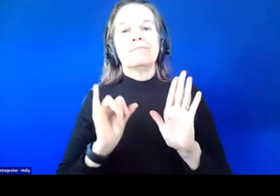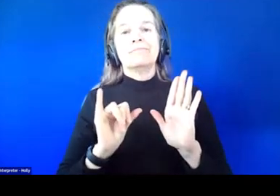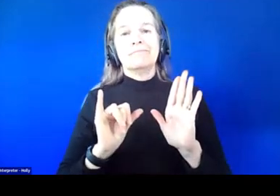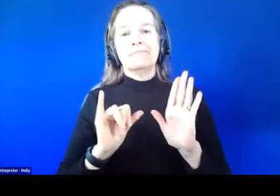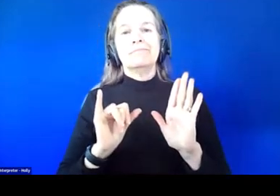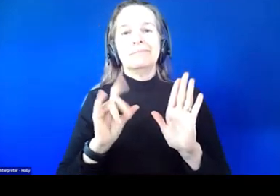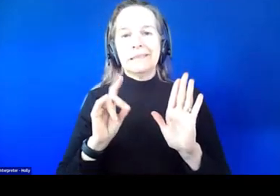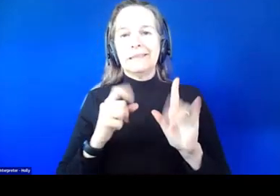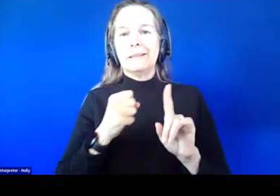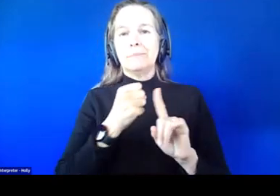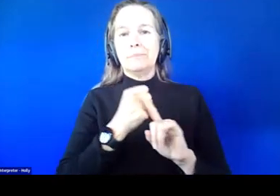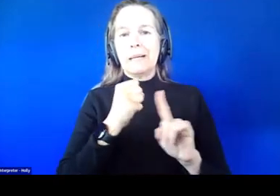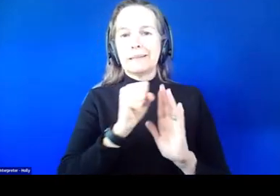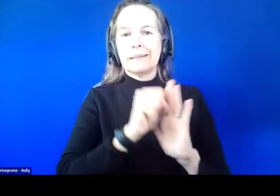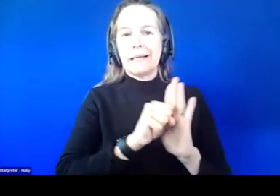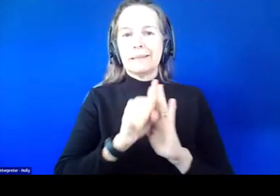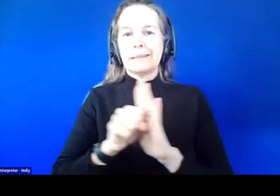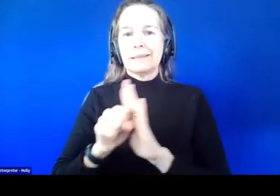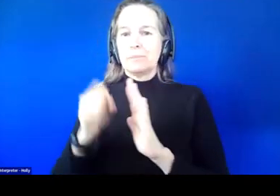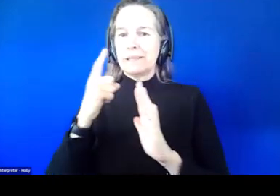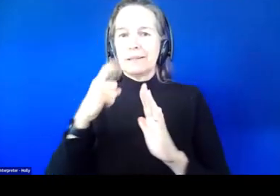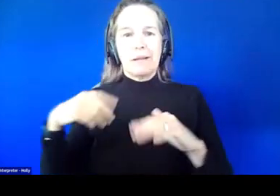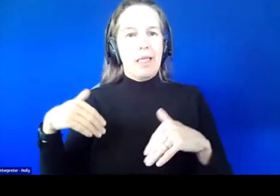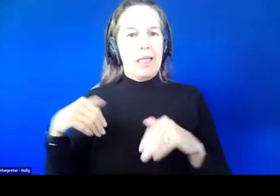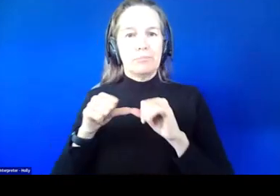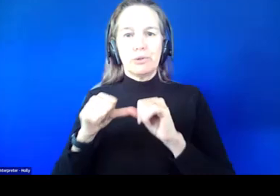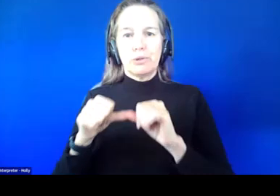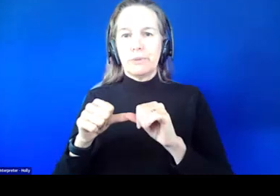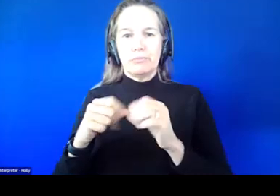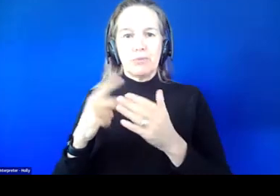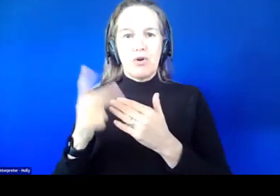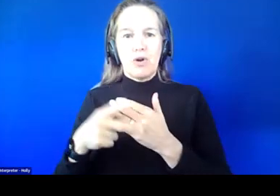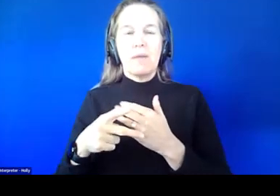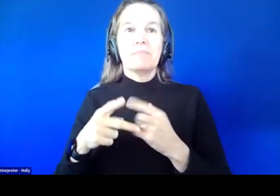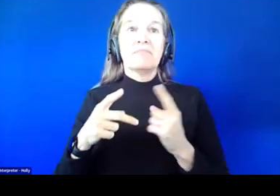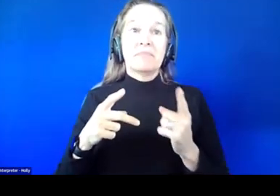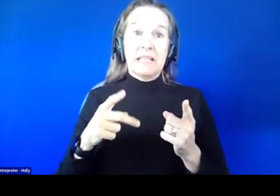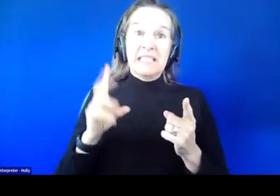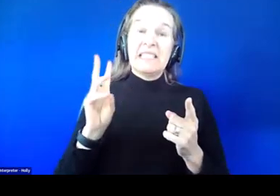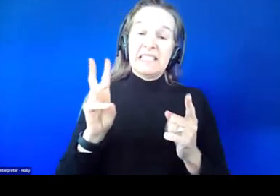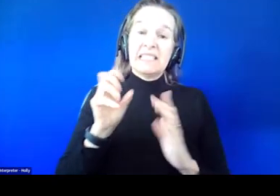So six states ended their MFP programs in